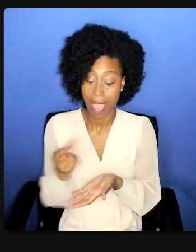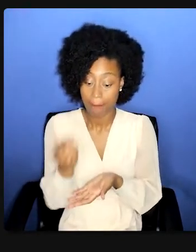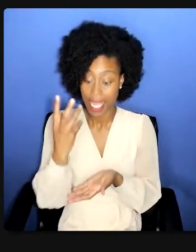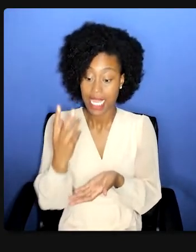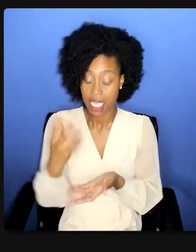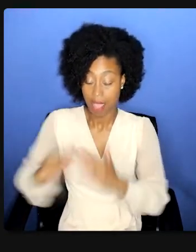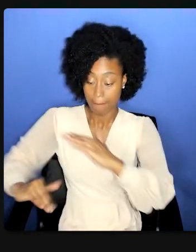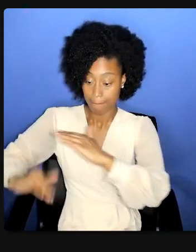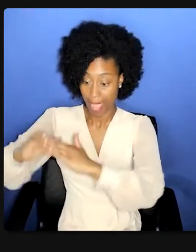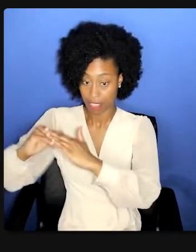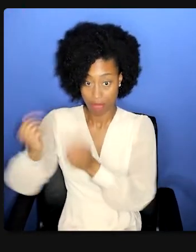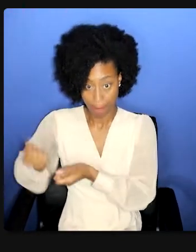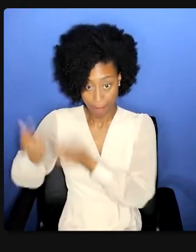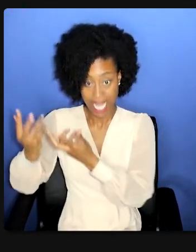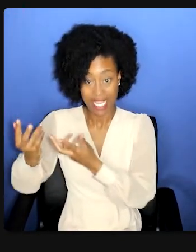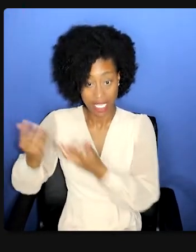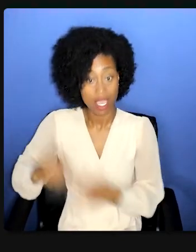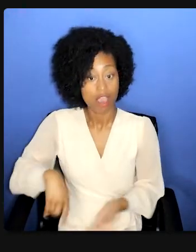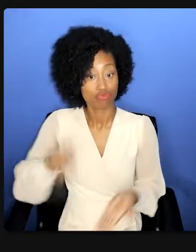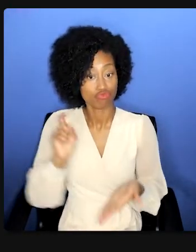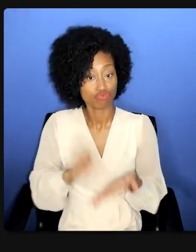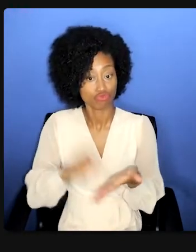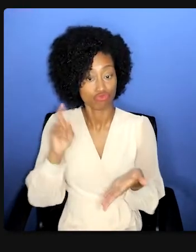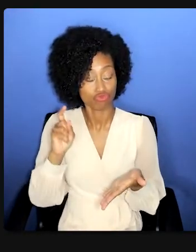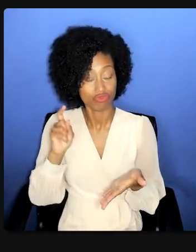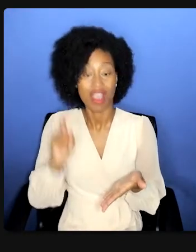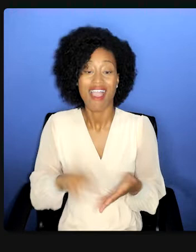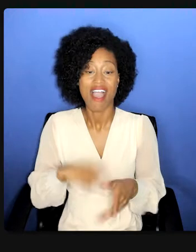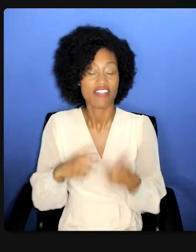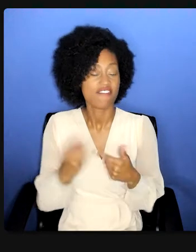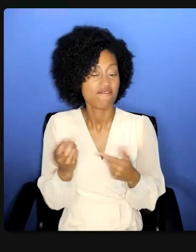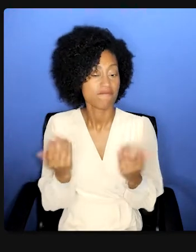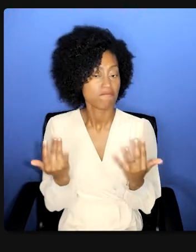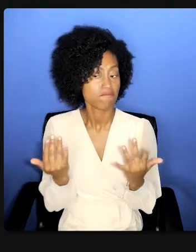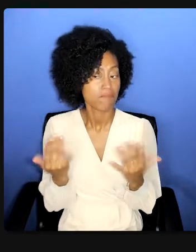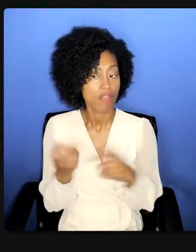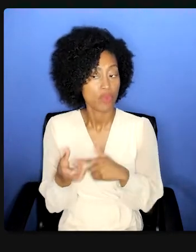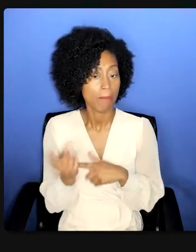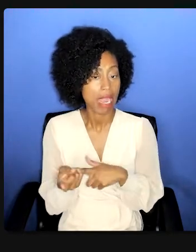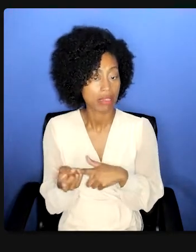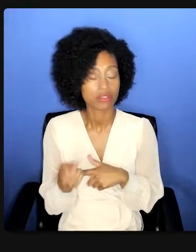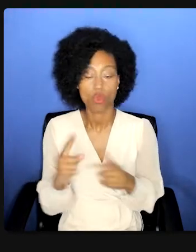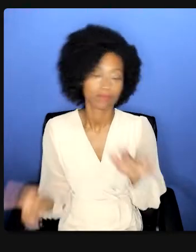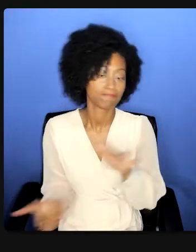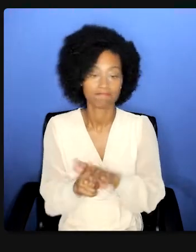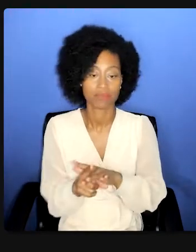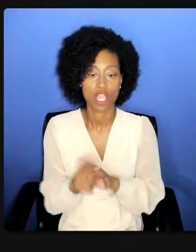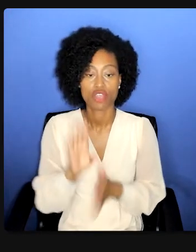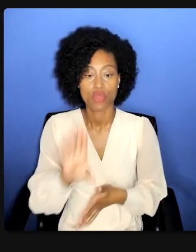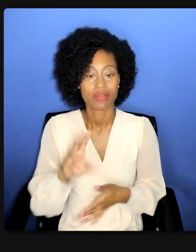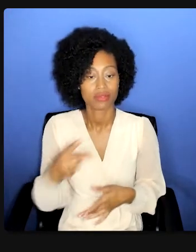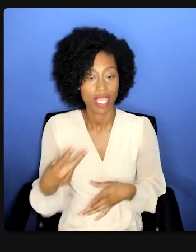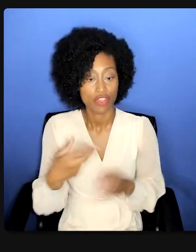Click Add region. And in a matter of minutes the new virtual machines will be there so we can send our players.